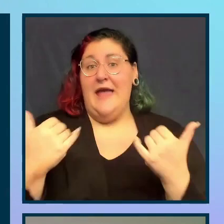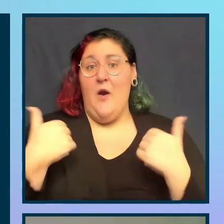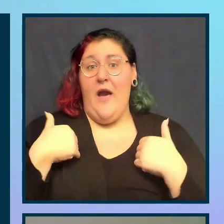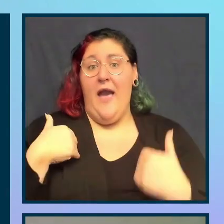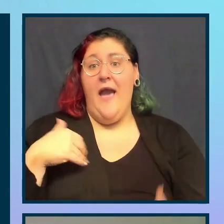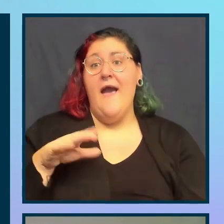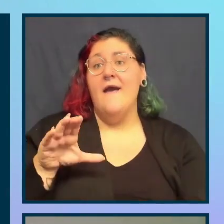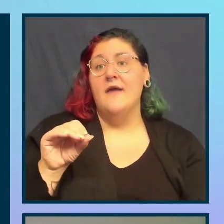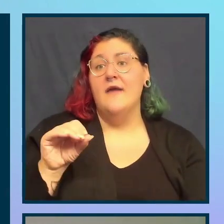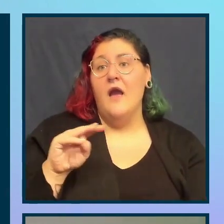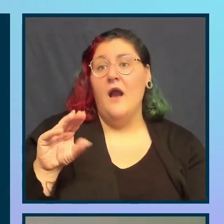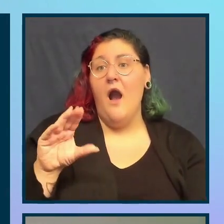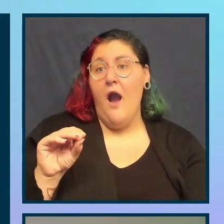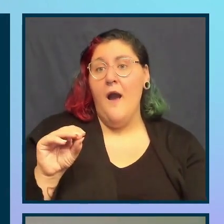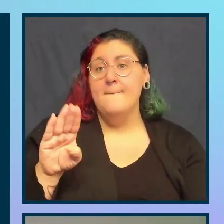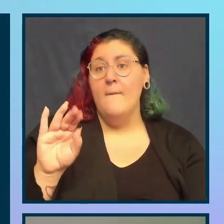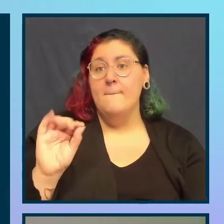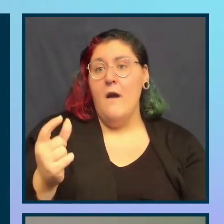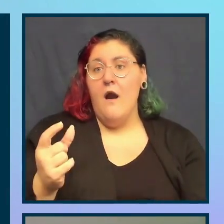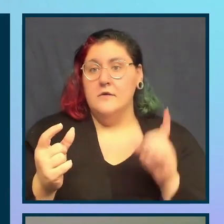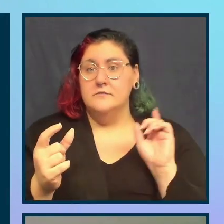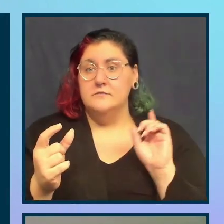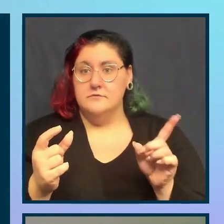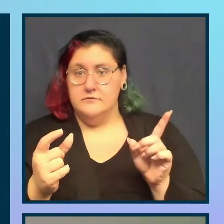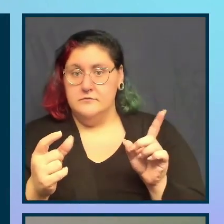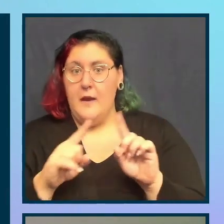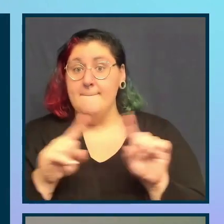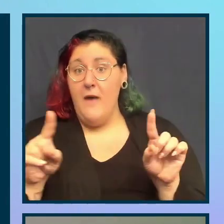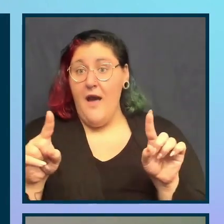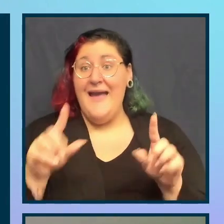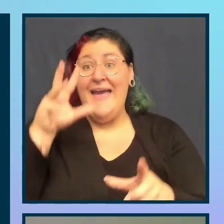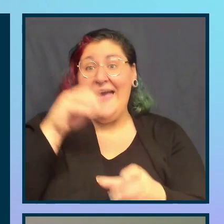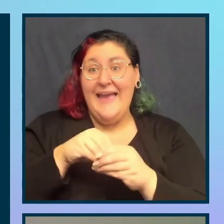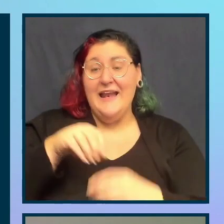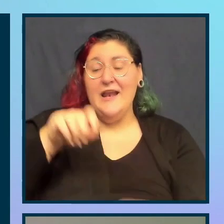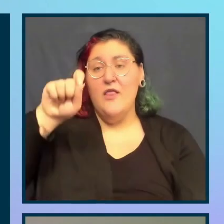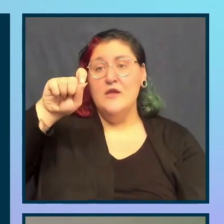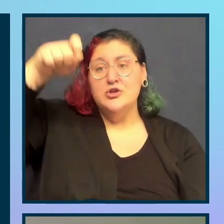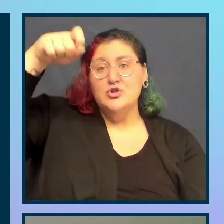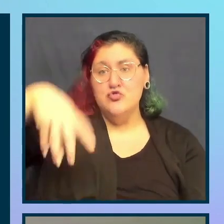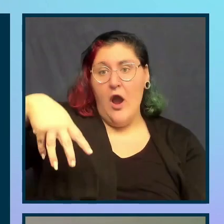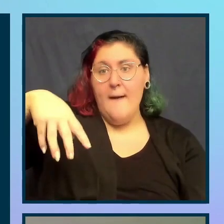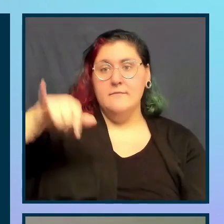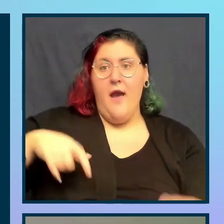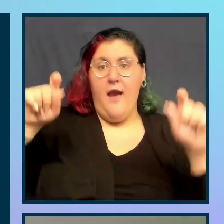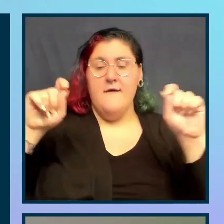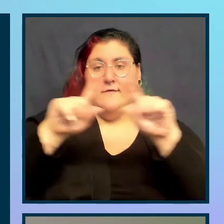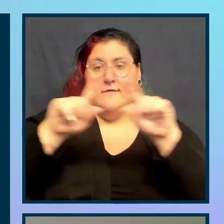but there is a search input inside the dropdown rather than as the trigger. So it looks on the surface like something that's very familiar,